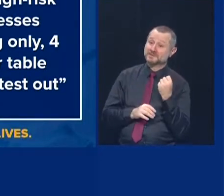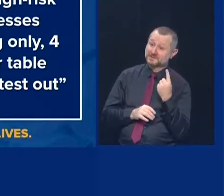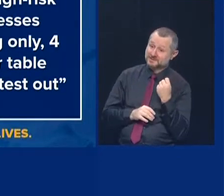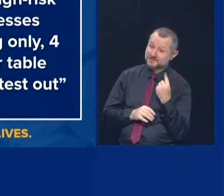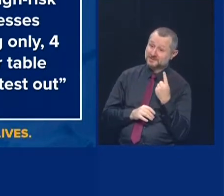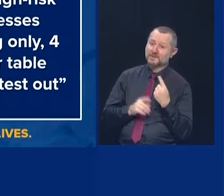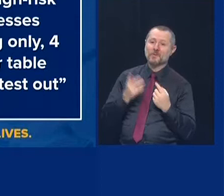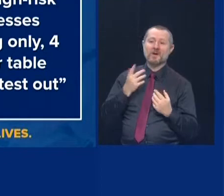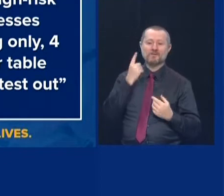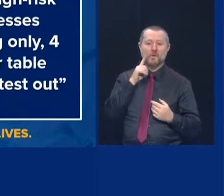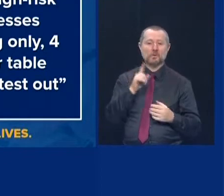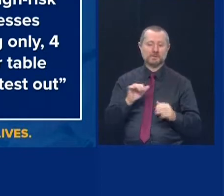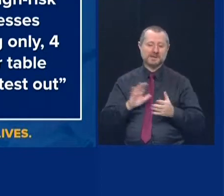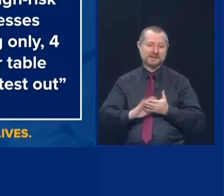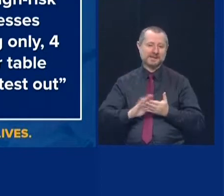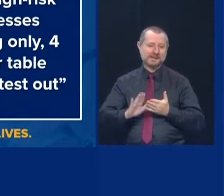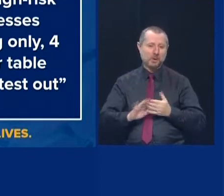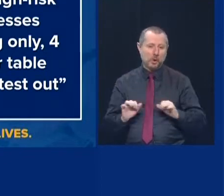BUSINESSES CLOSE, HIGH RISK, IN